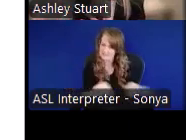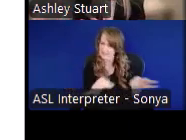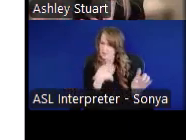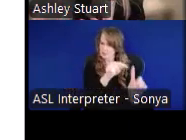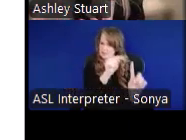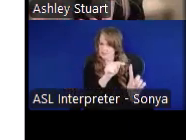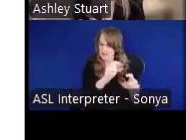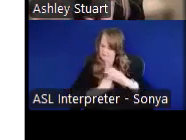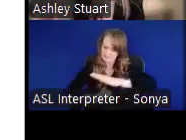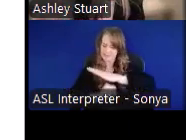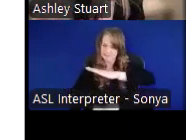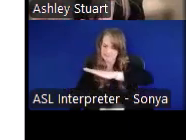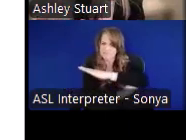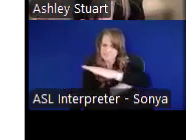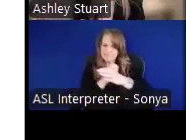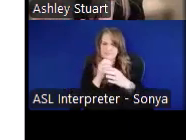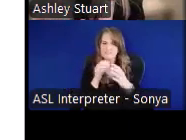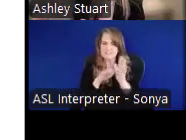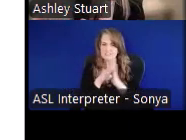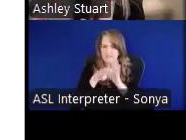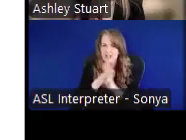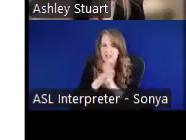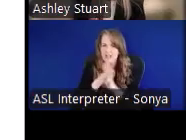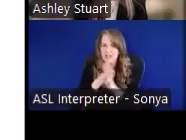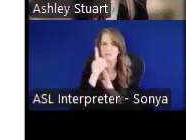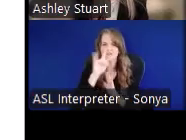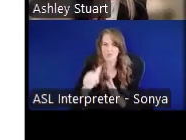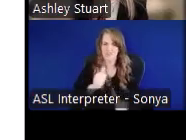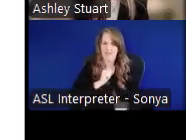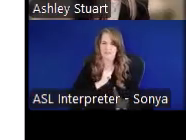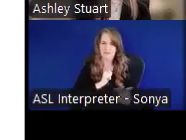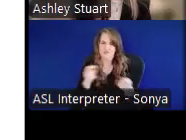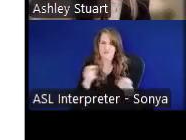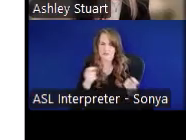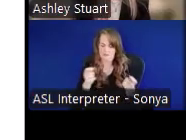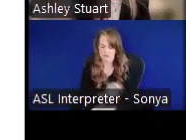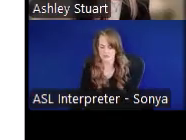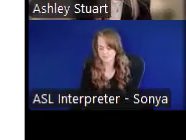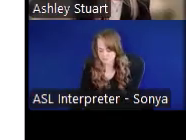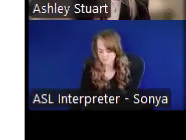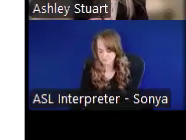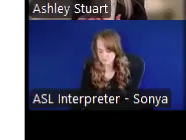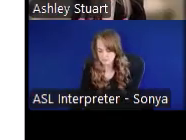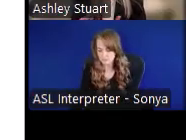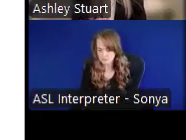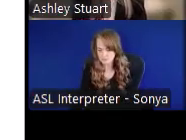that skill of self regulation. So this is all really to say